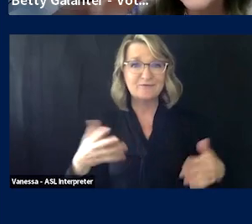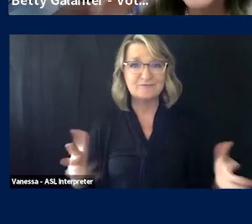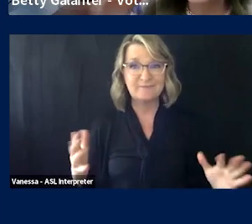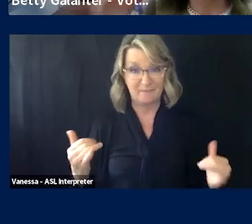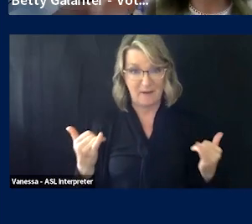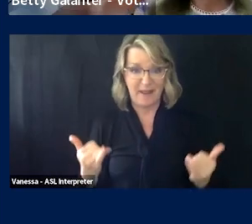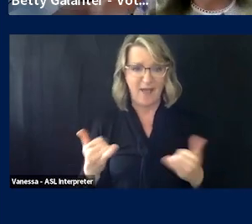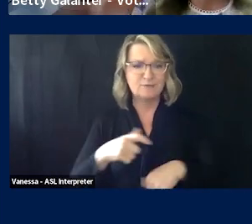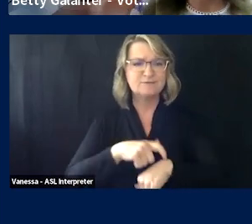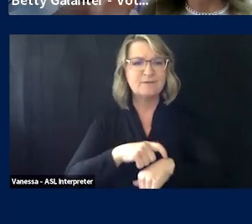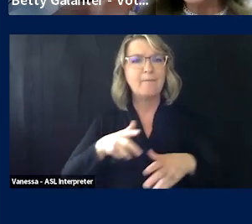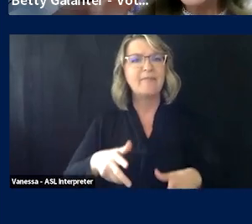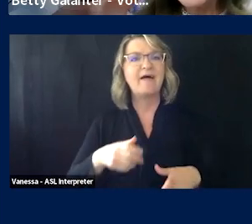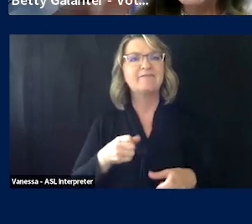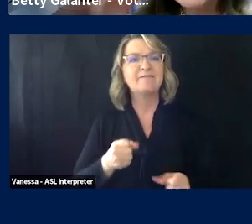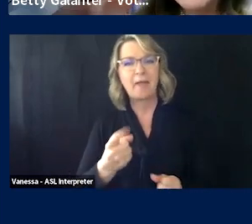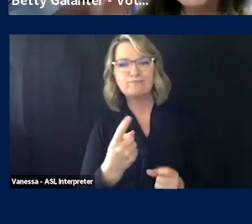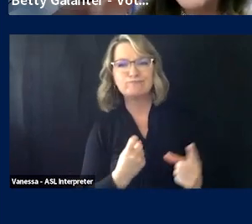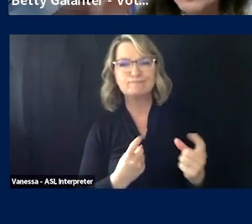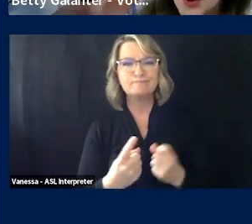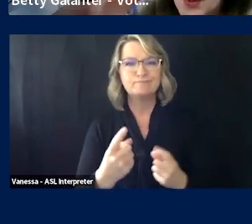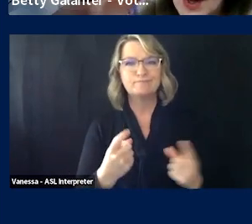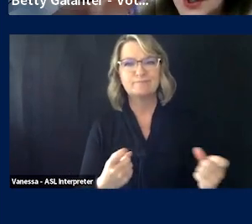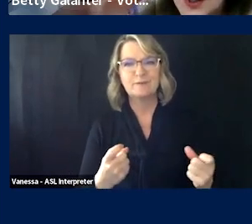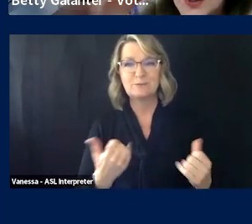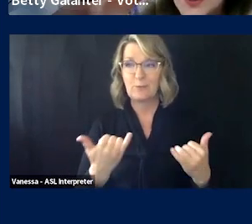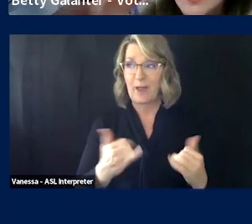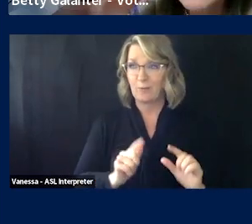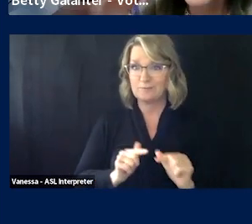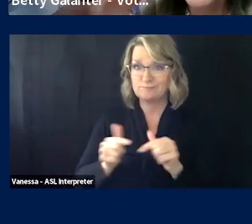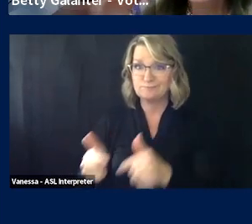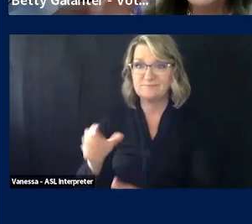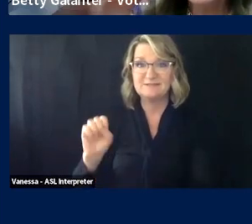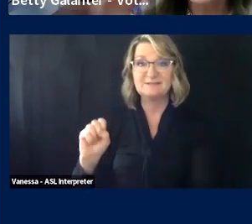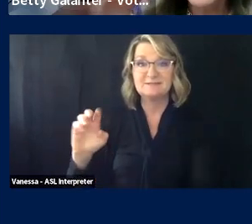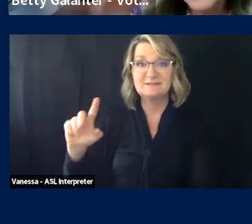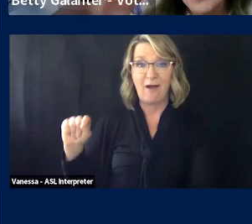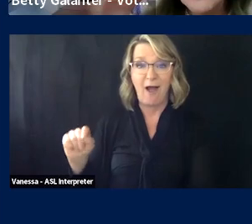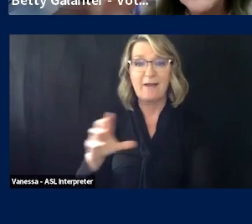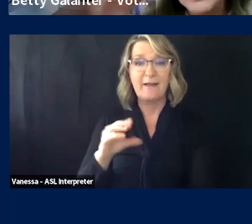questions were answered but now we have time for some more questions so I'm going to turn it over